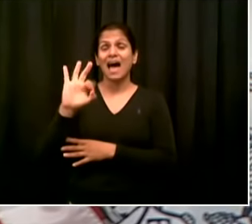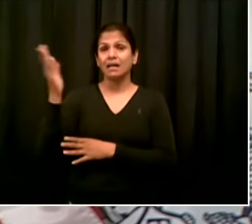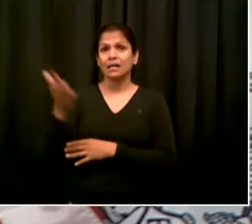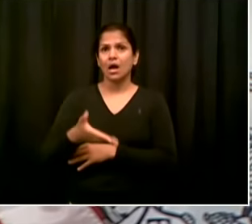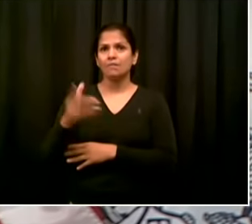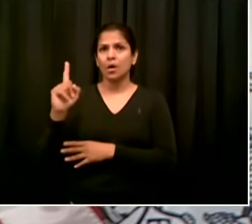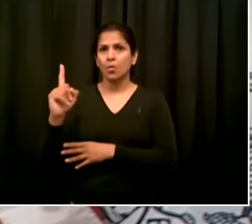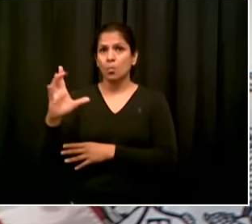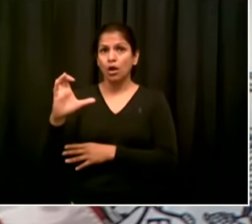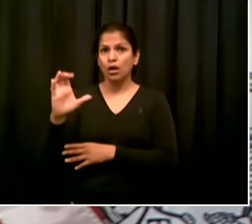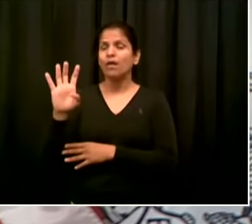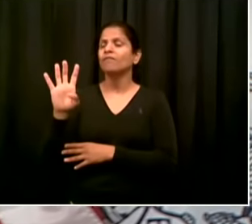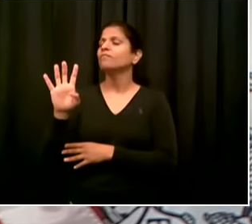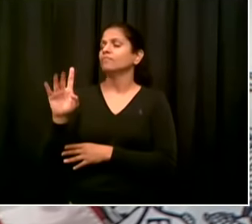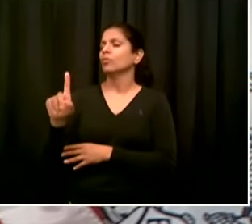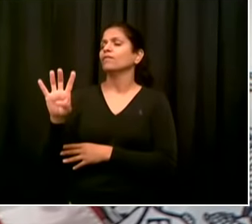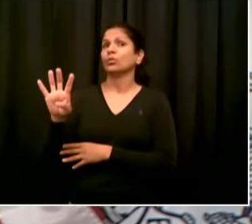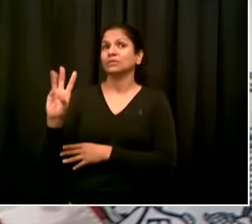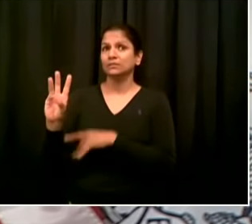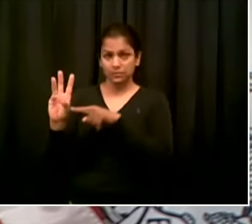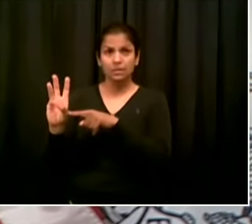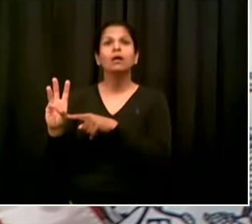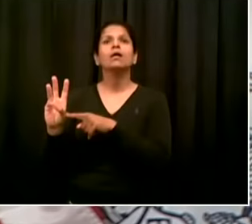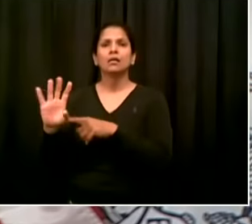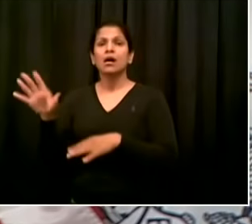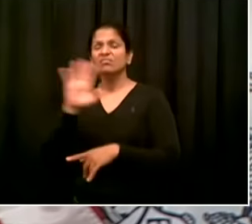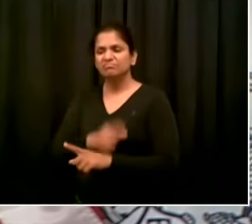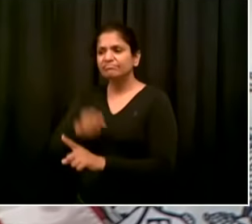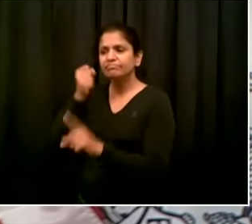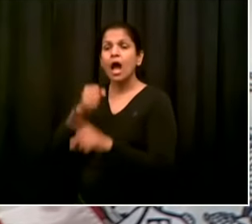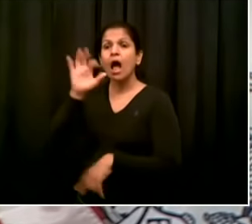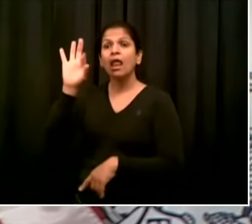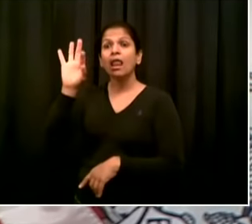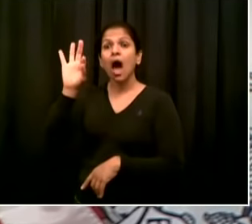MENTIONED A 3% FIGURE AS A TRIGGER TO COSLE